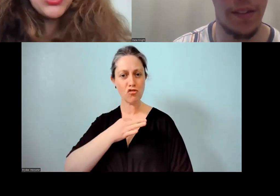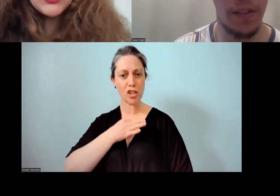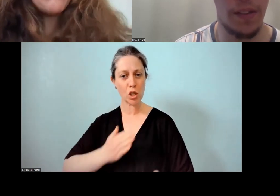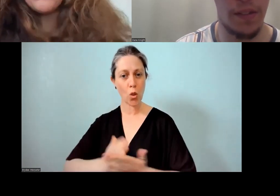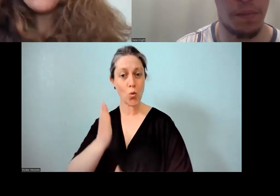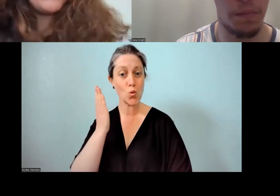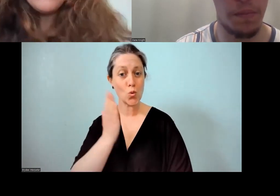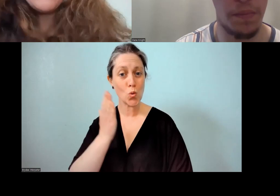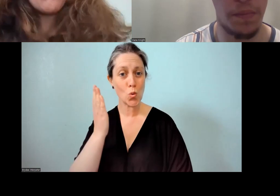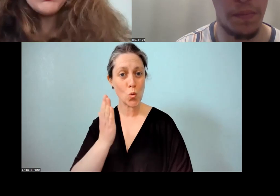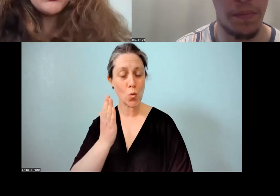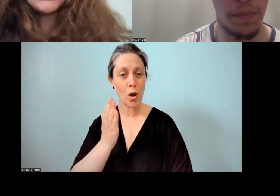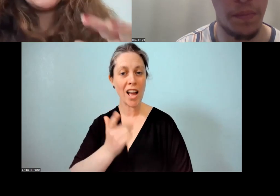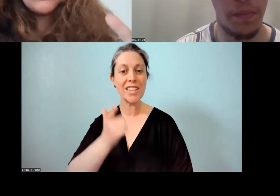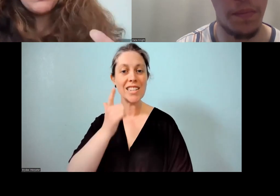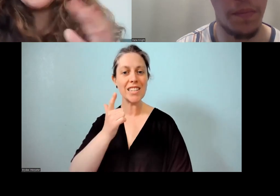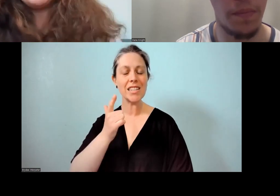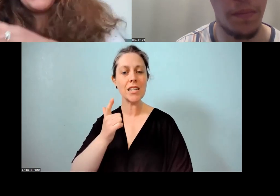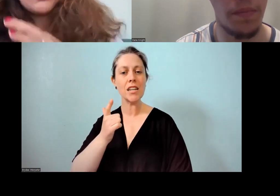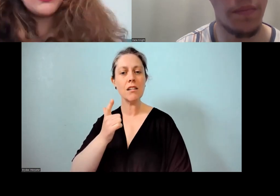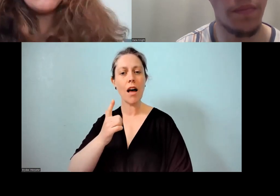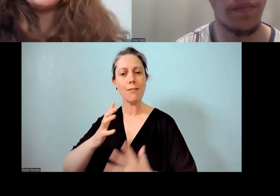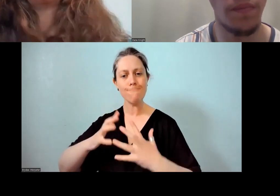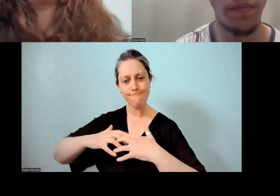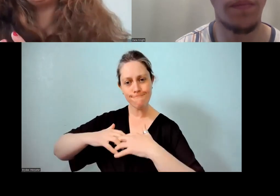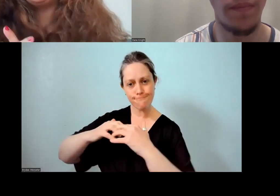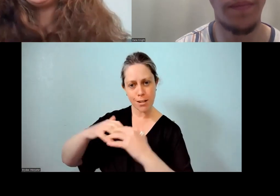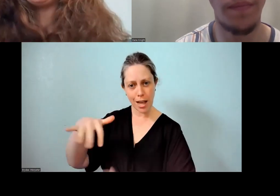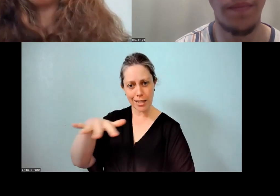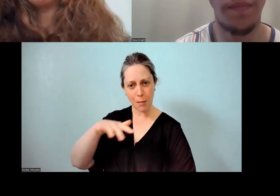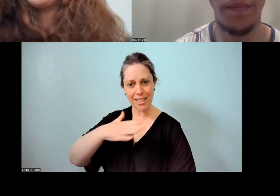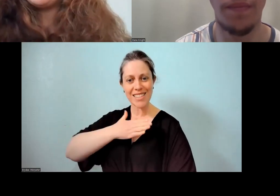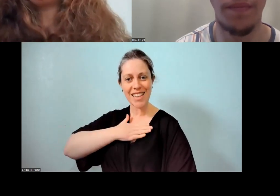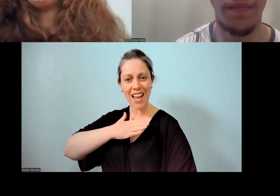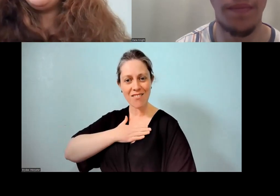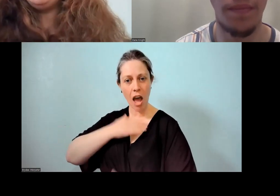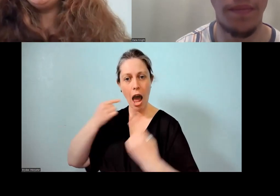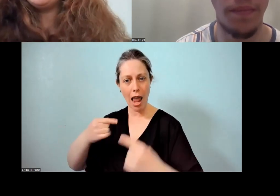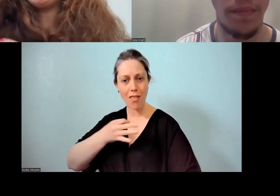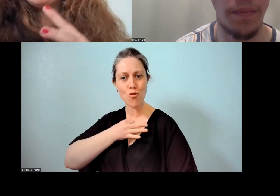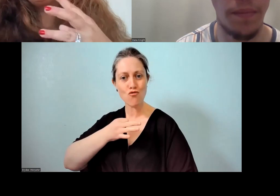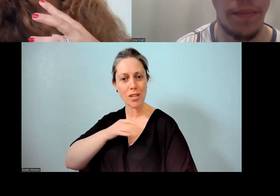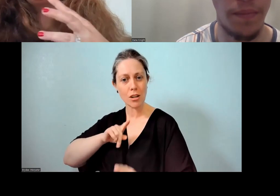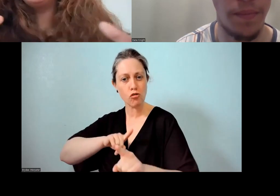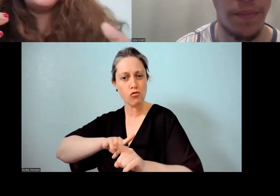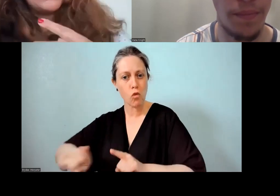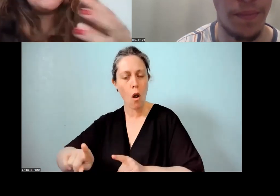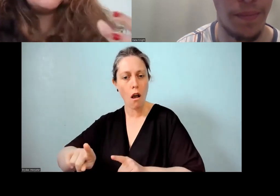teachers have, you know, created that opportunity, safe space, but they can take the risks, has been when I've had those good connections,